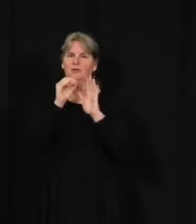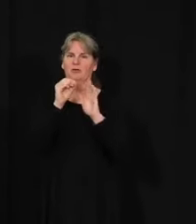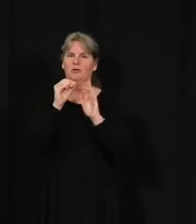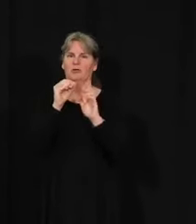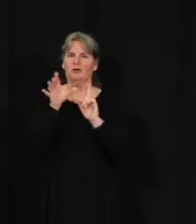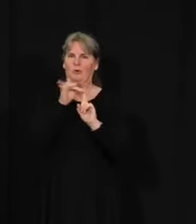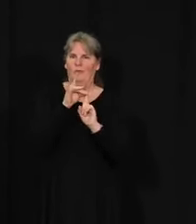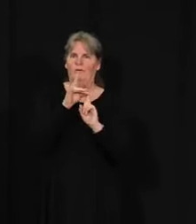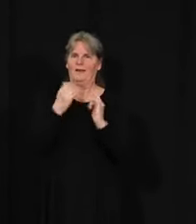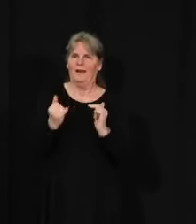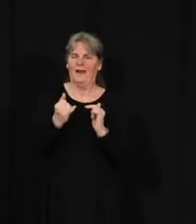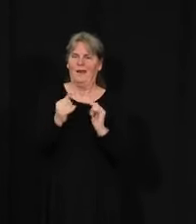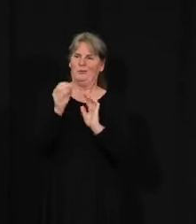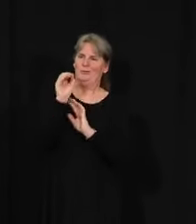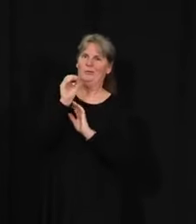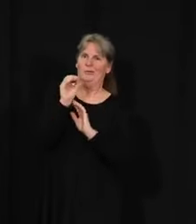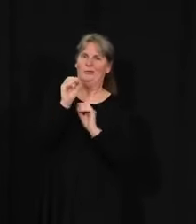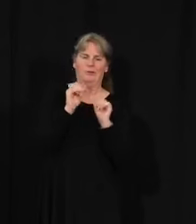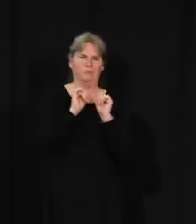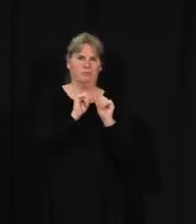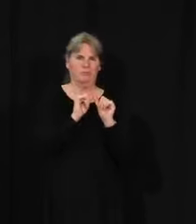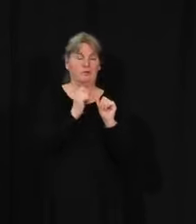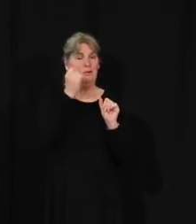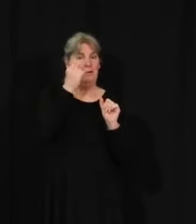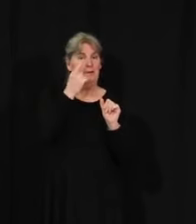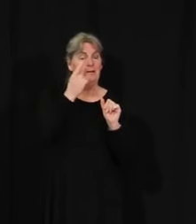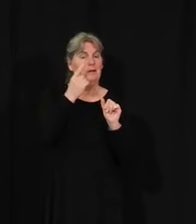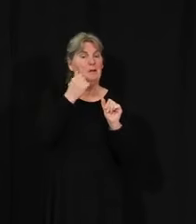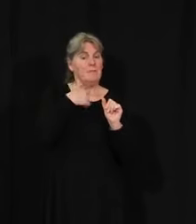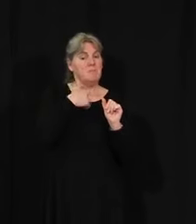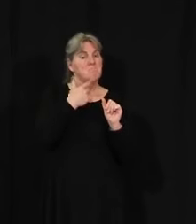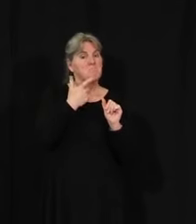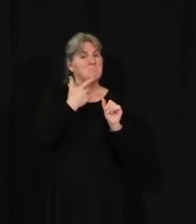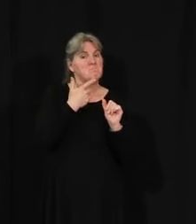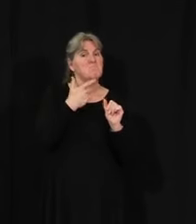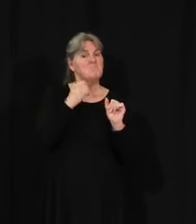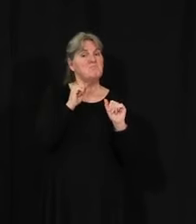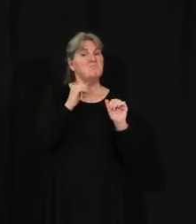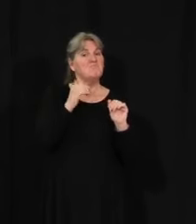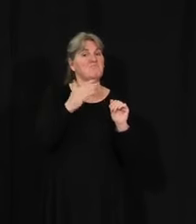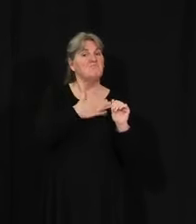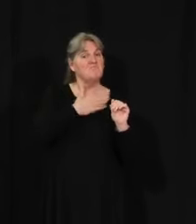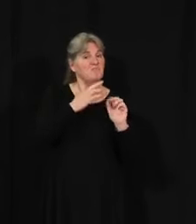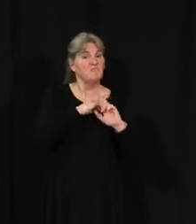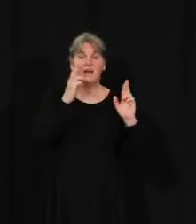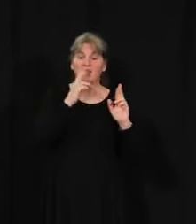There is a lot of work just in supporting reopening of businesses especially but also